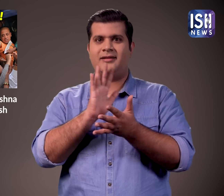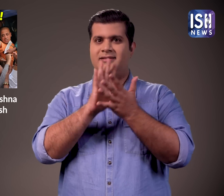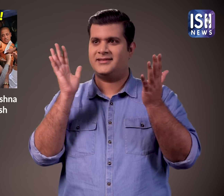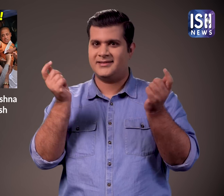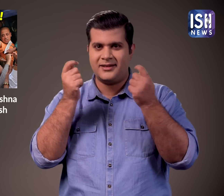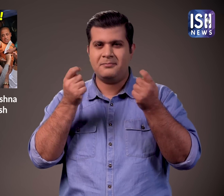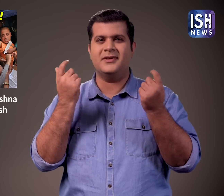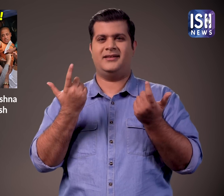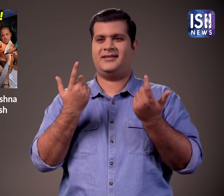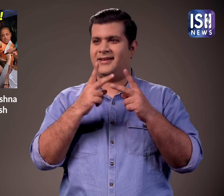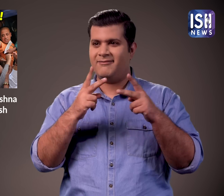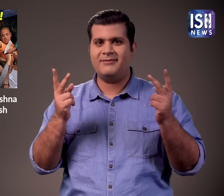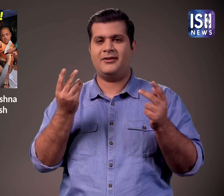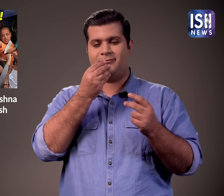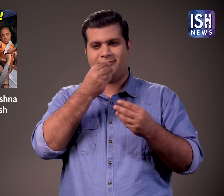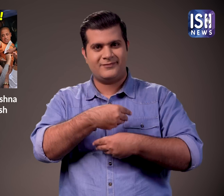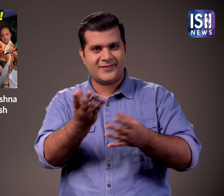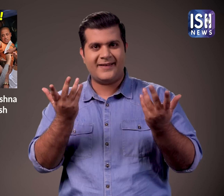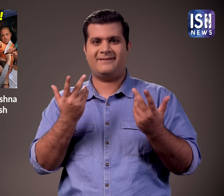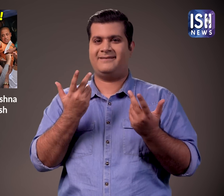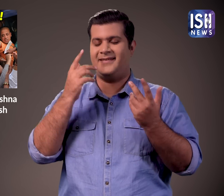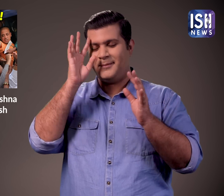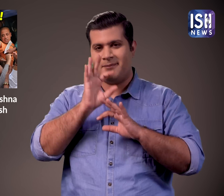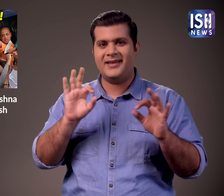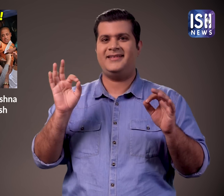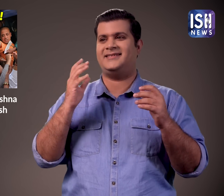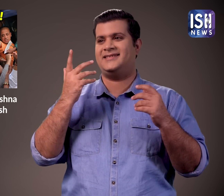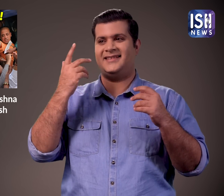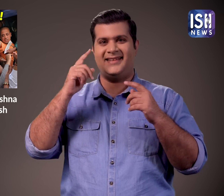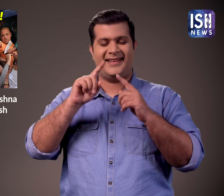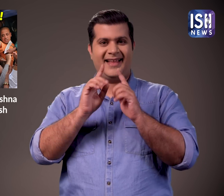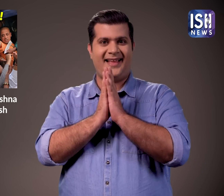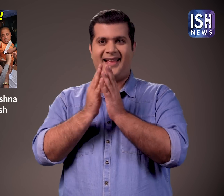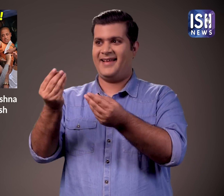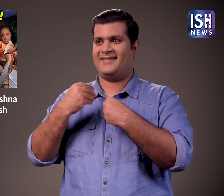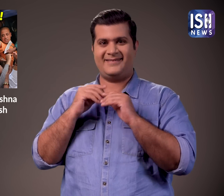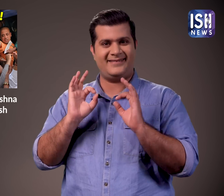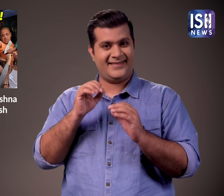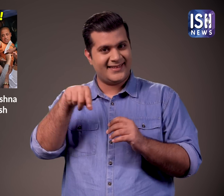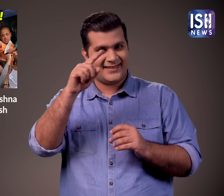celebrate festivals, offer food, etc. It is a peaceful place, right?